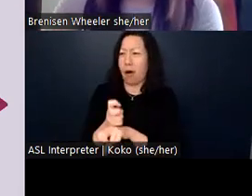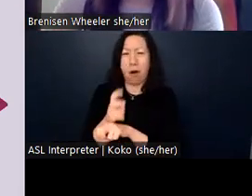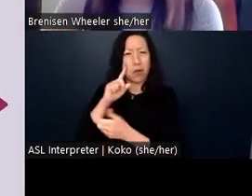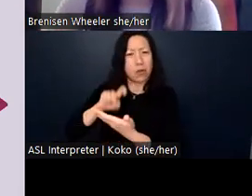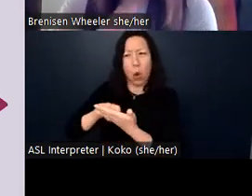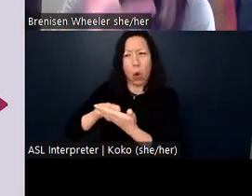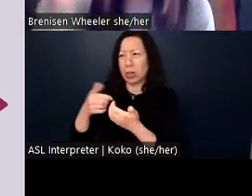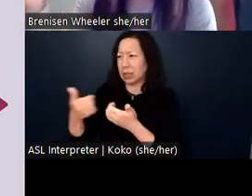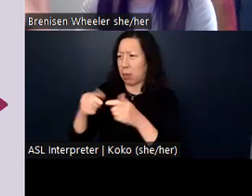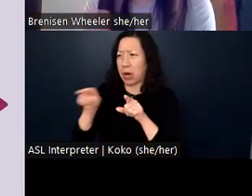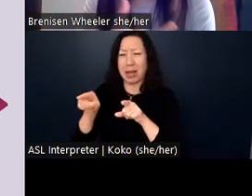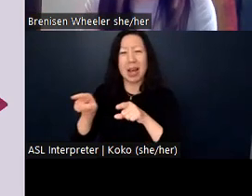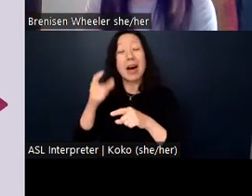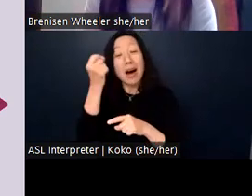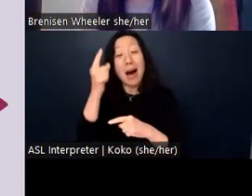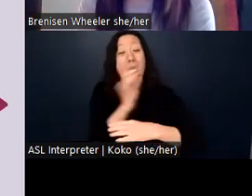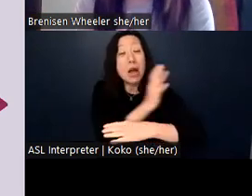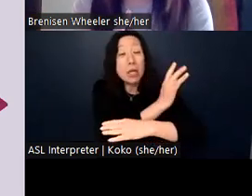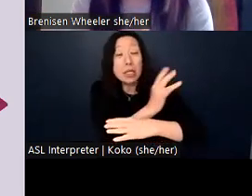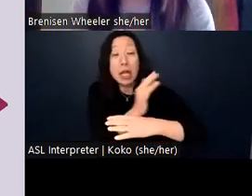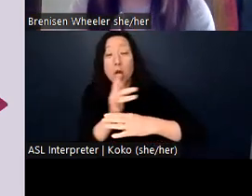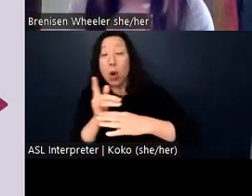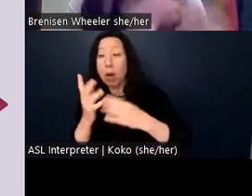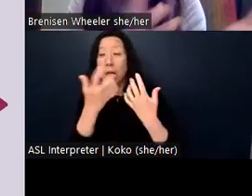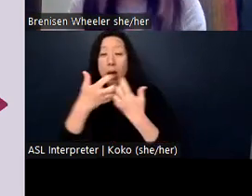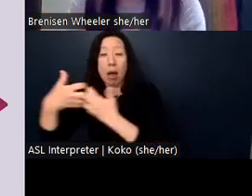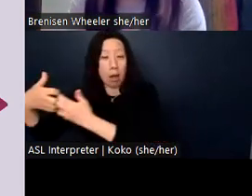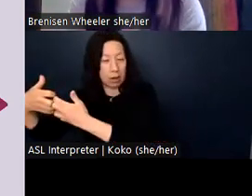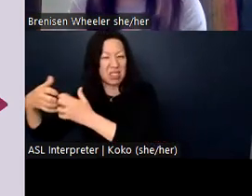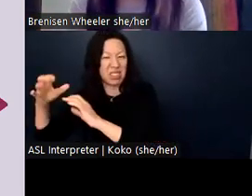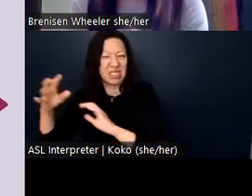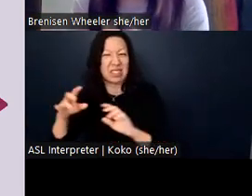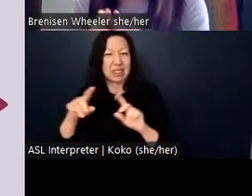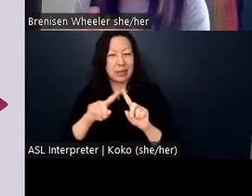Various behaviors within the same relationship can fall under every category as well too.